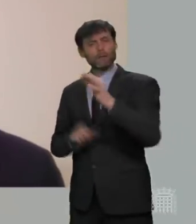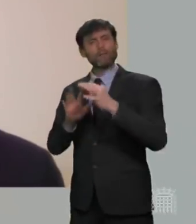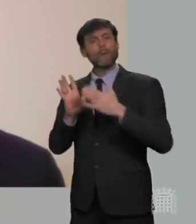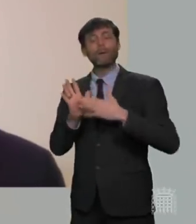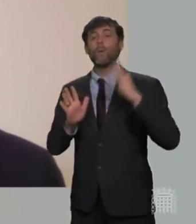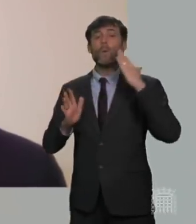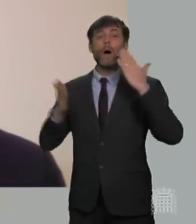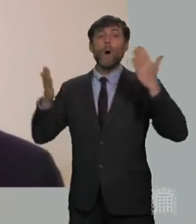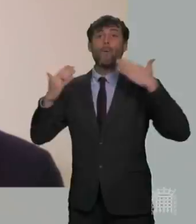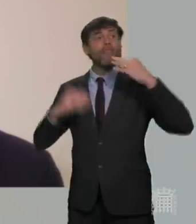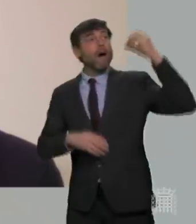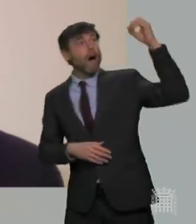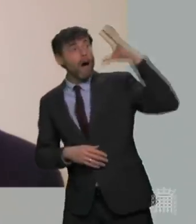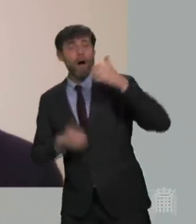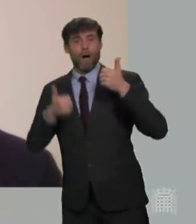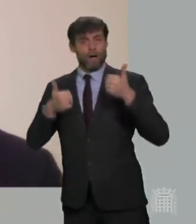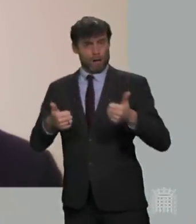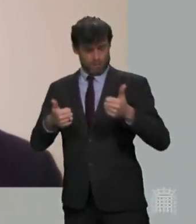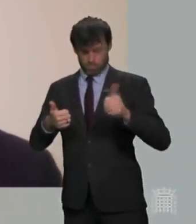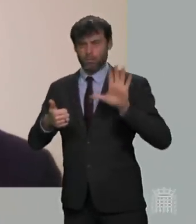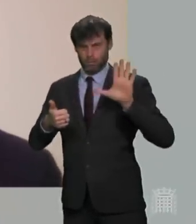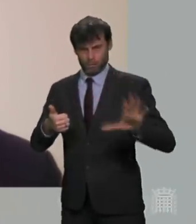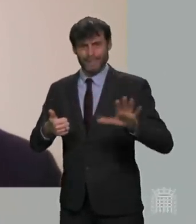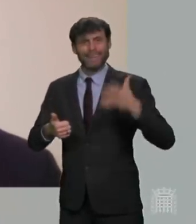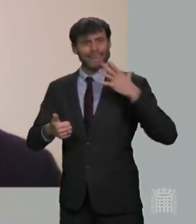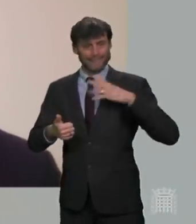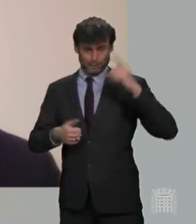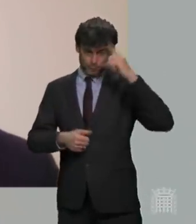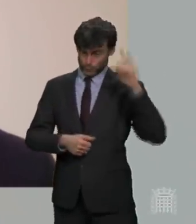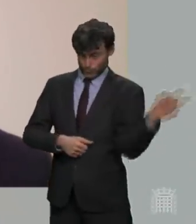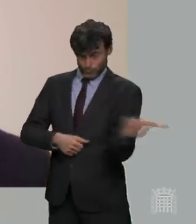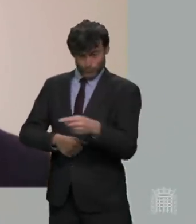we will not lose the momentum of finding long-term, sustainable solutions to prevent